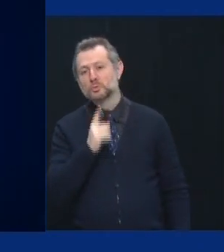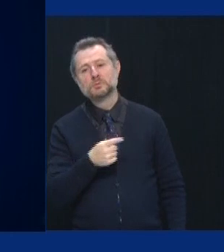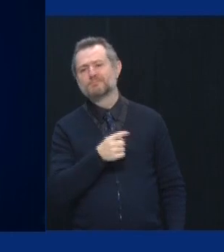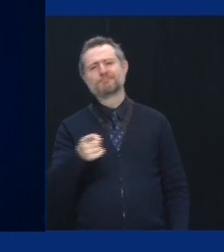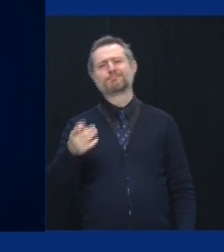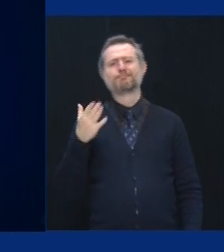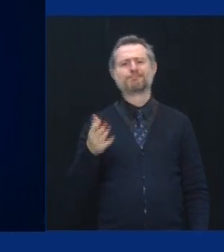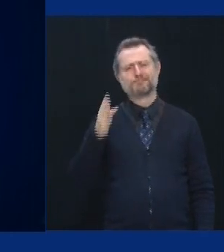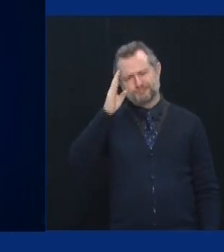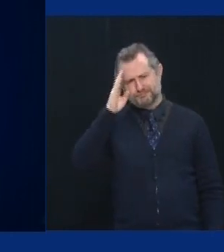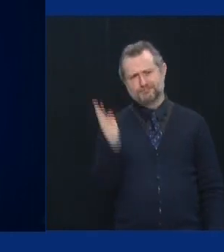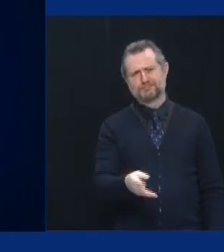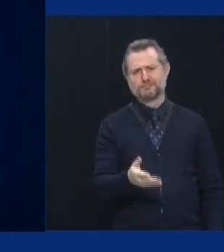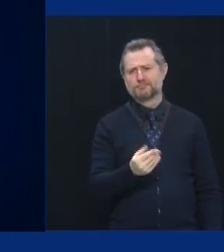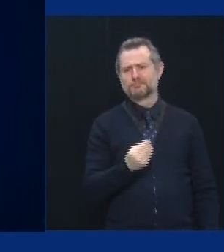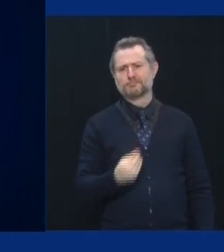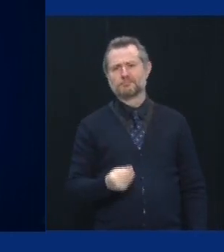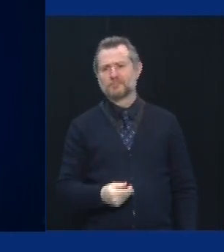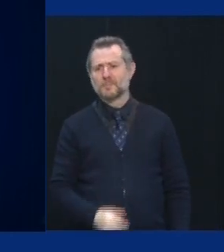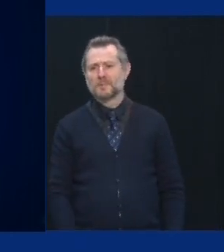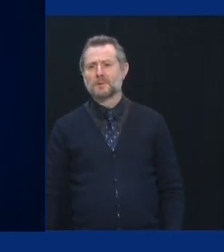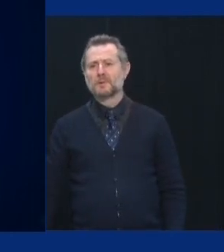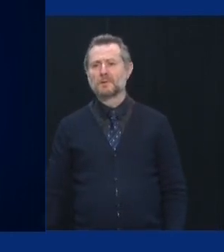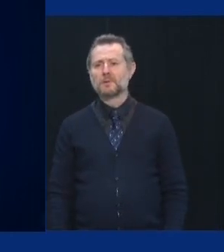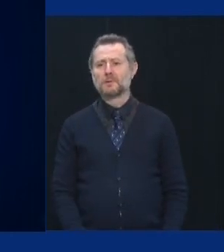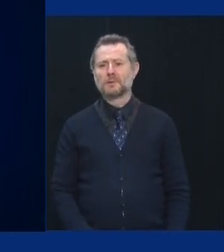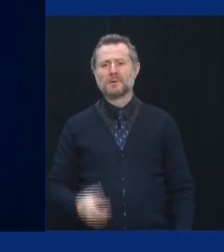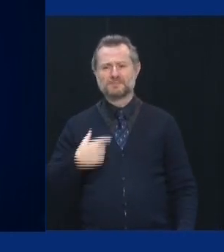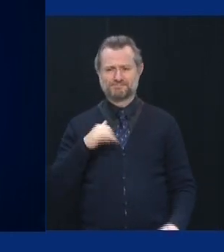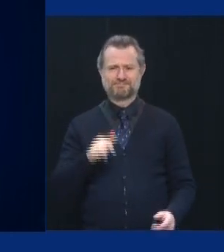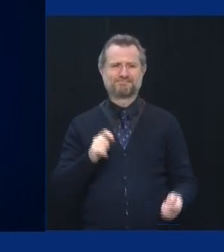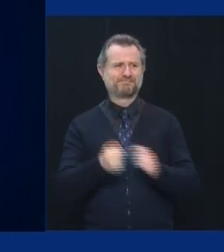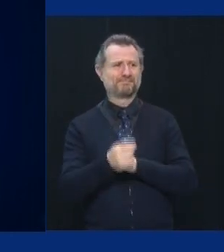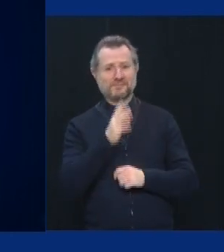SUPPLY TO MEET THE WAVE THEY WERE CREATING.